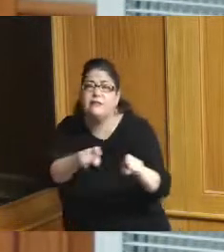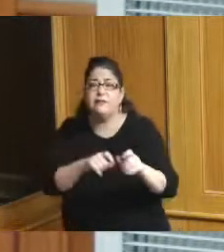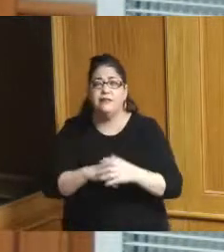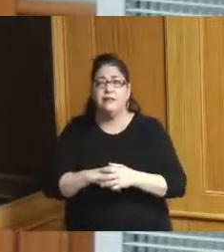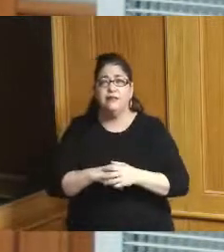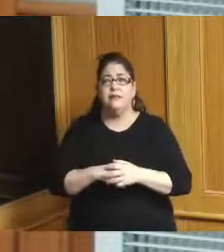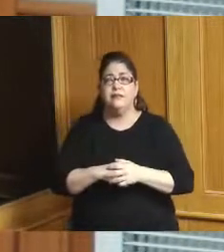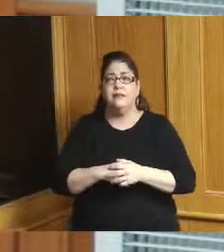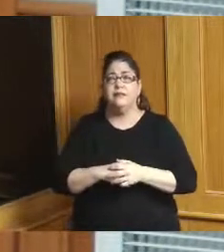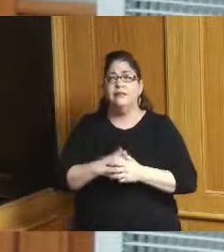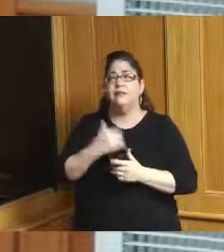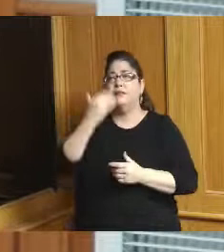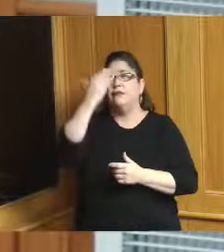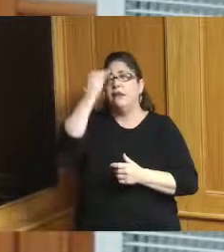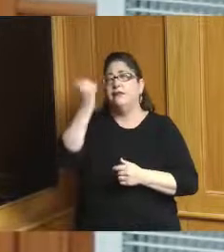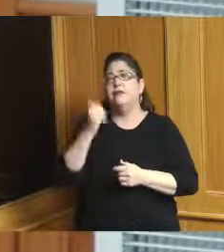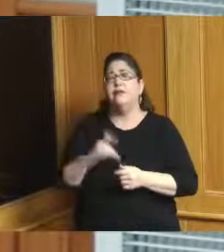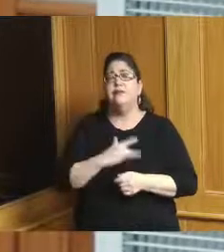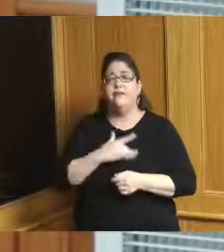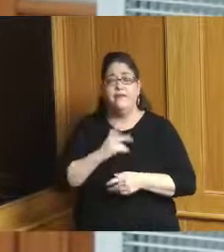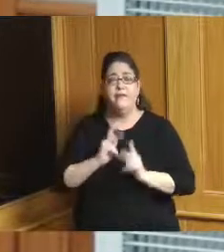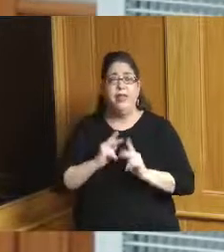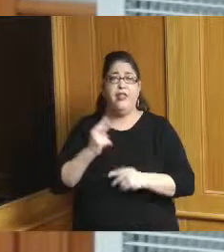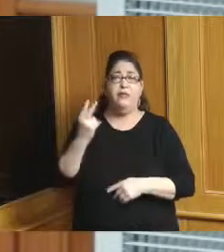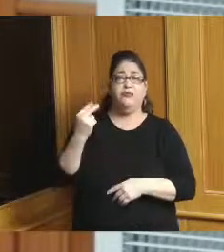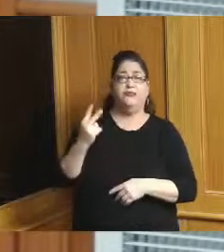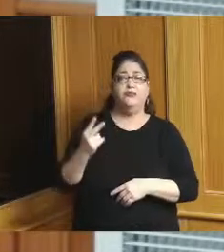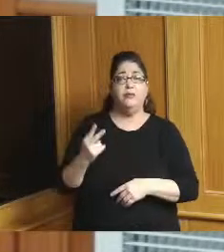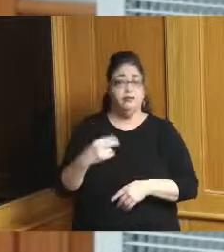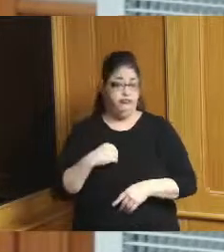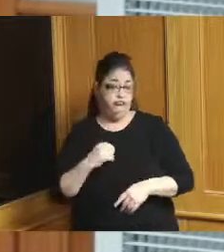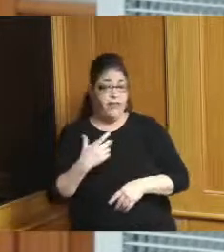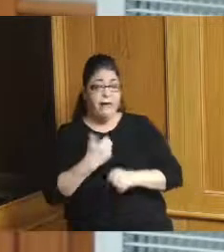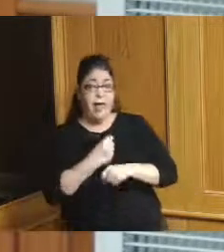you know people feel judged I haven't gotten a vaccine yet I want you telling me why